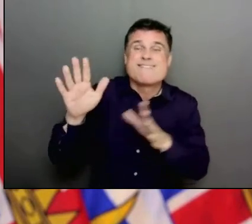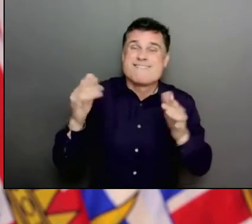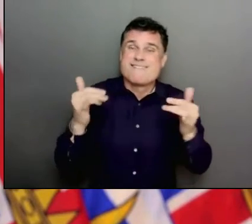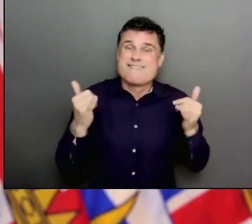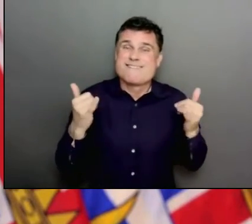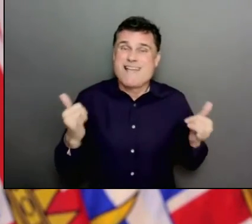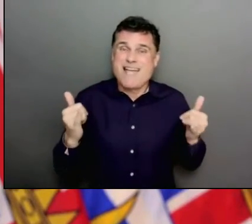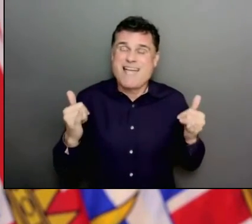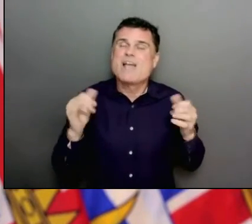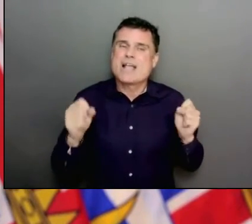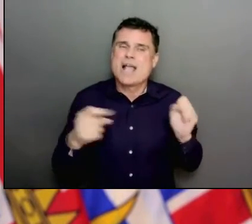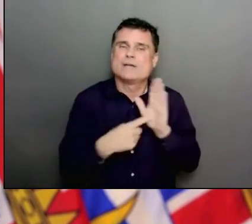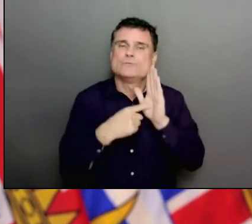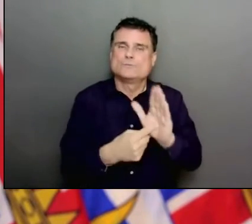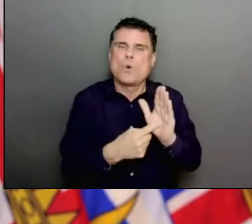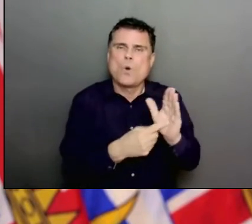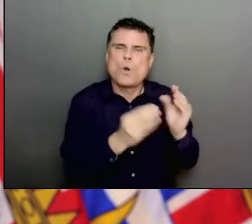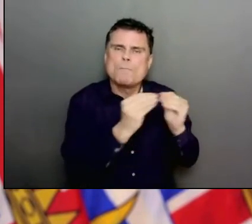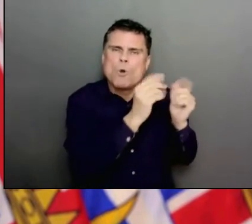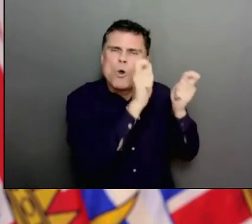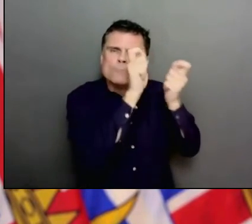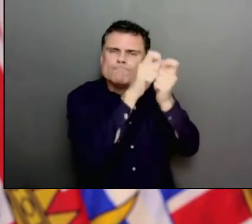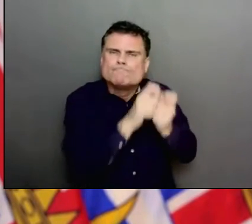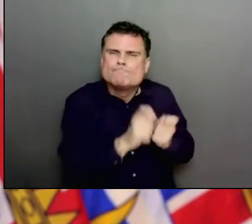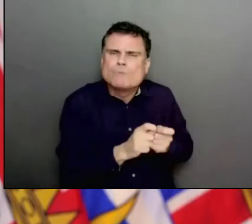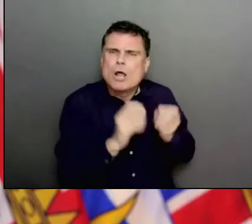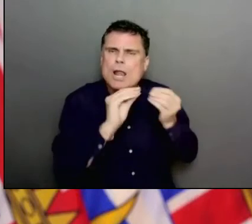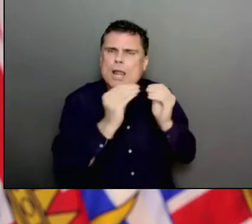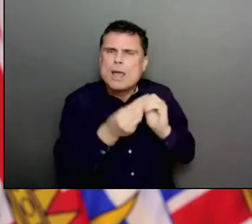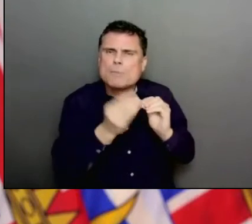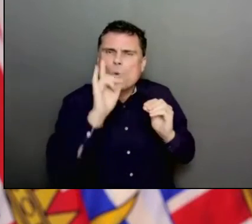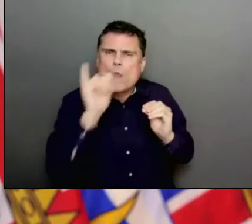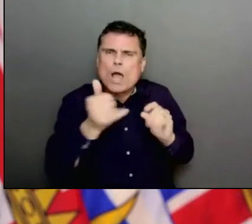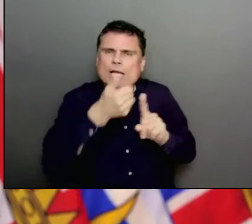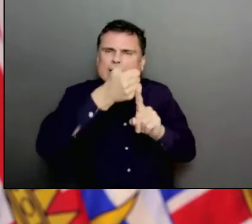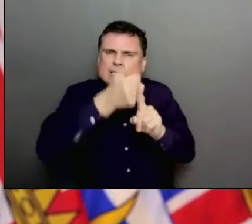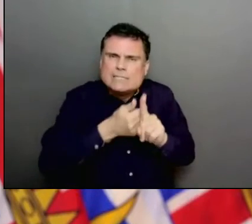That is a more granular understanding of where cases have been. I